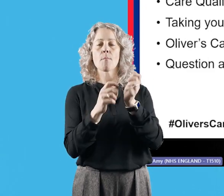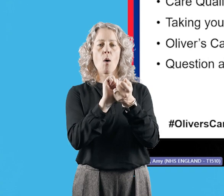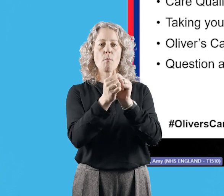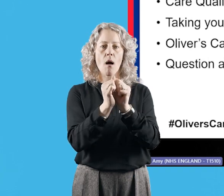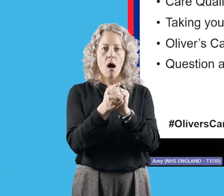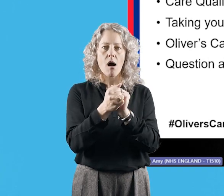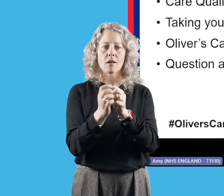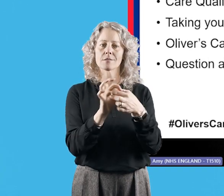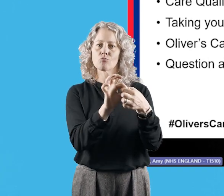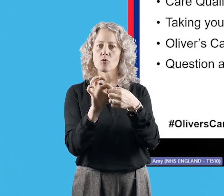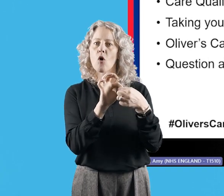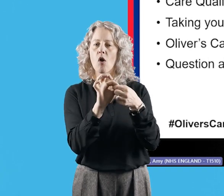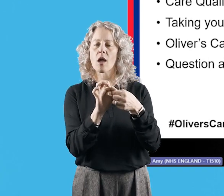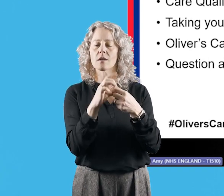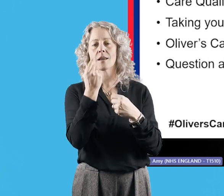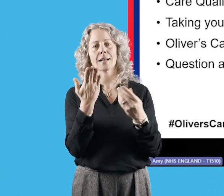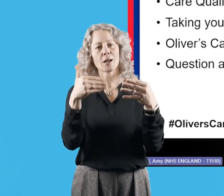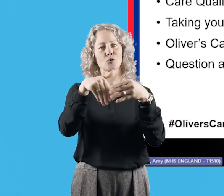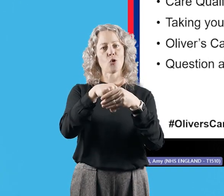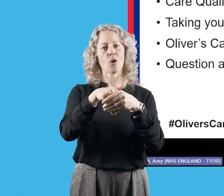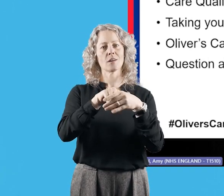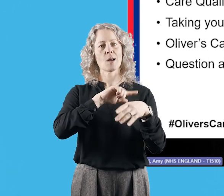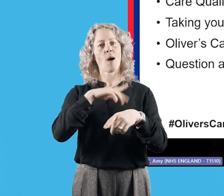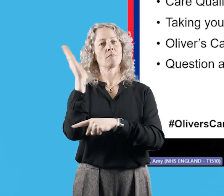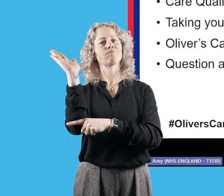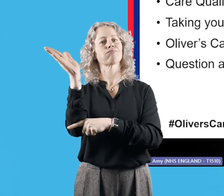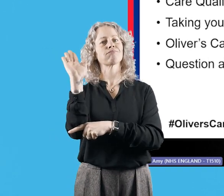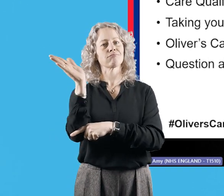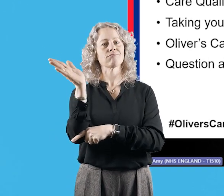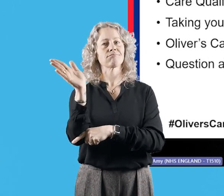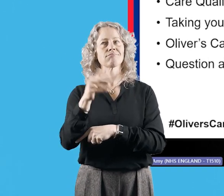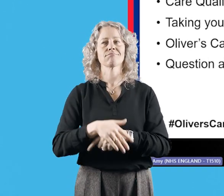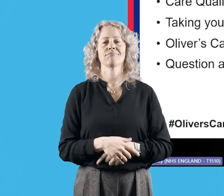can join us today to deliver the webinar. And as you can see we